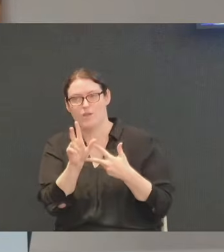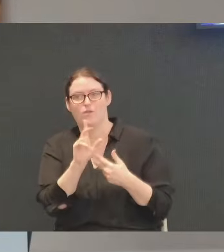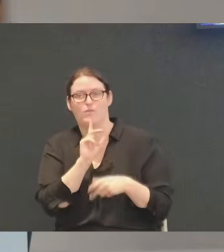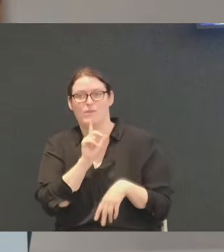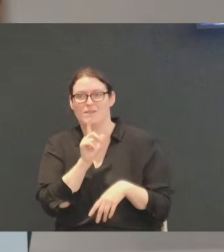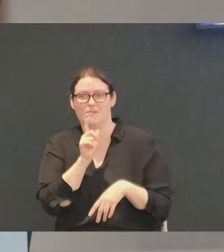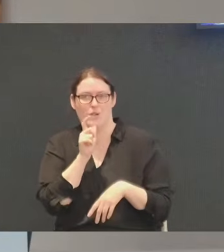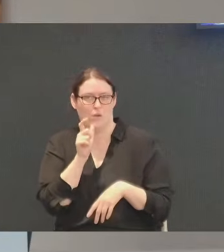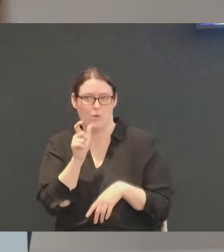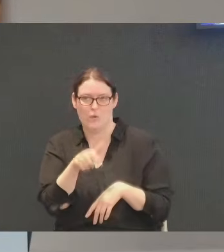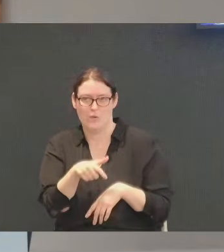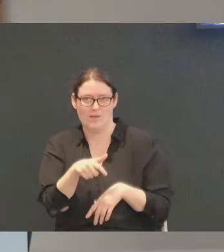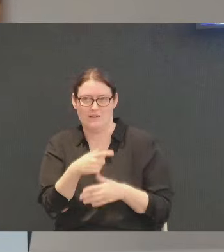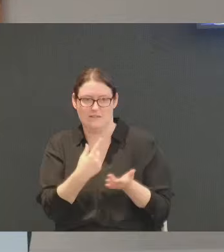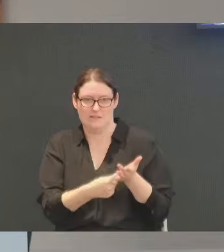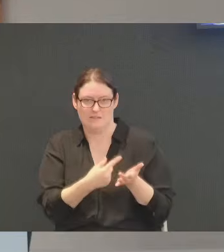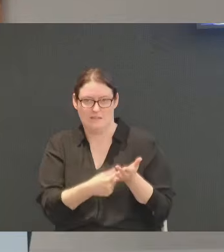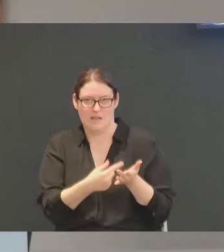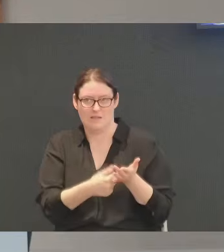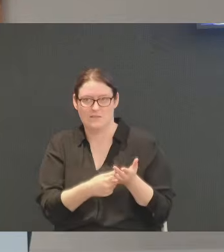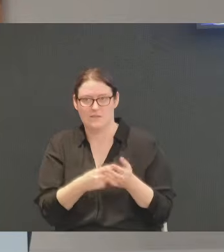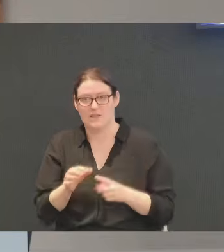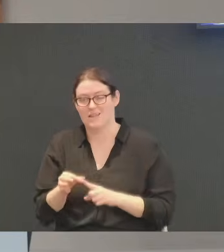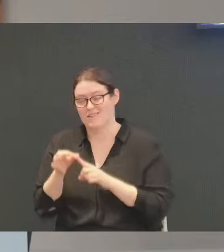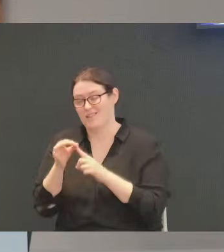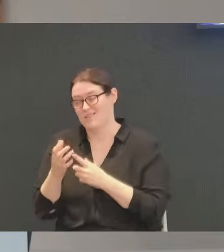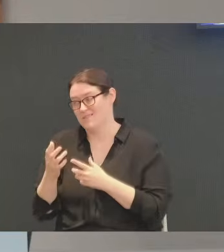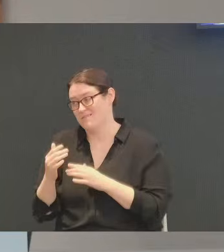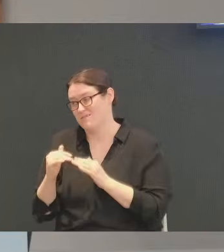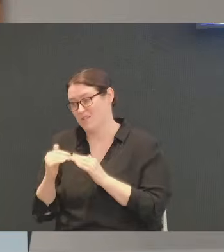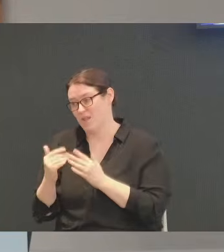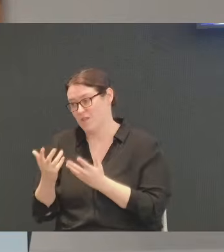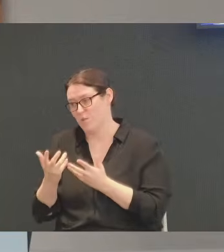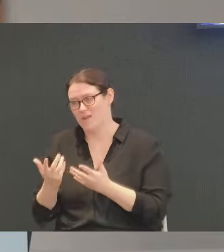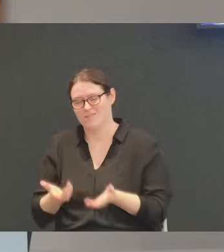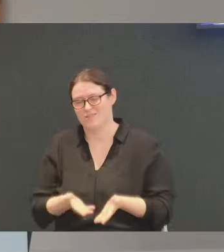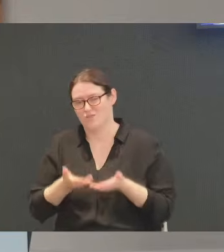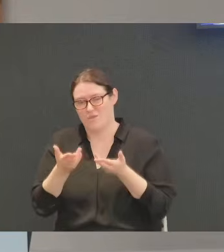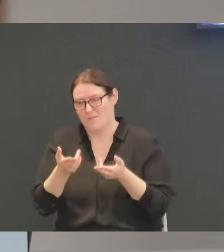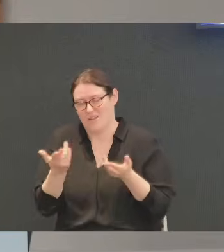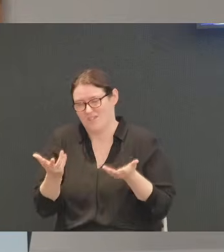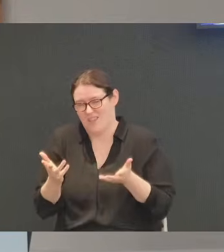for discussion unless my colleagues would like that. This is just a recommendation. So, um,